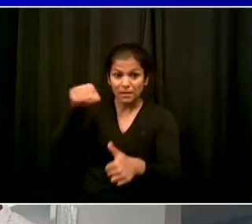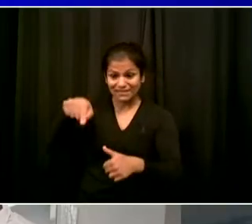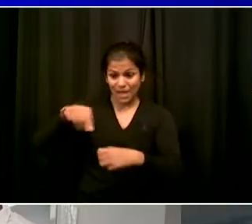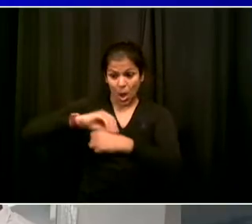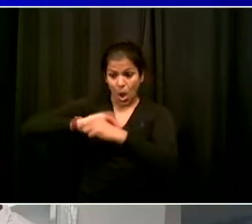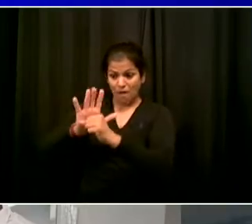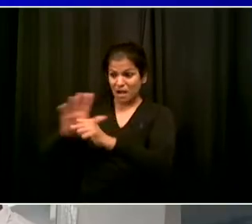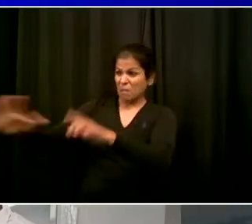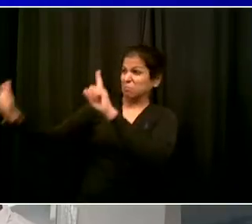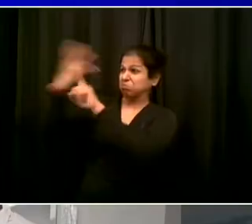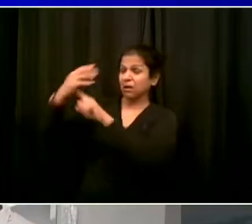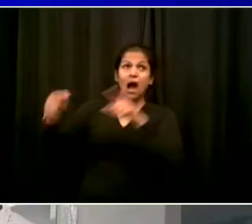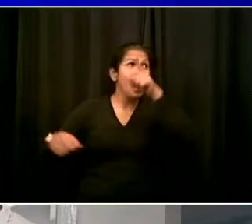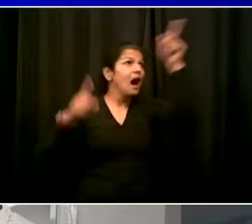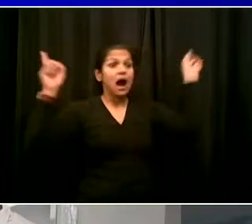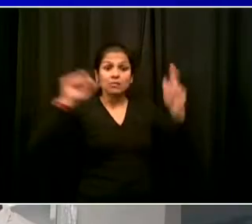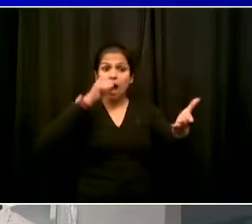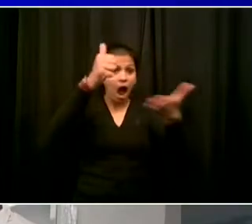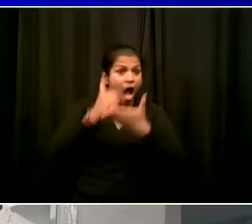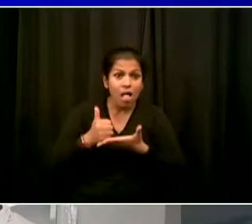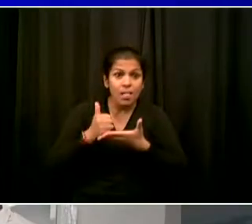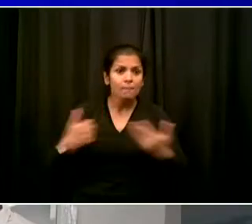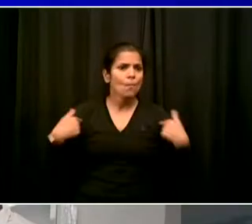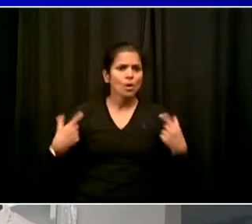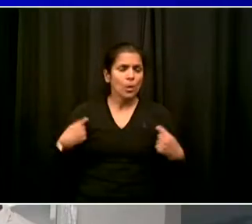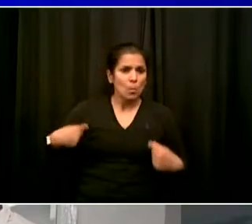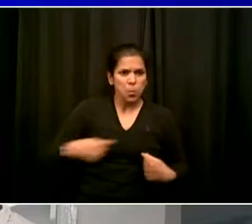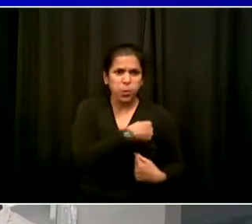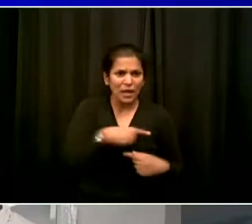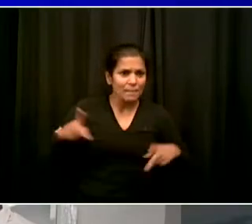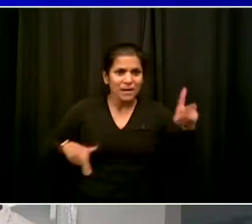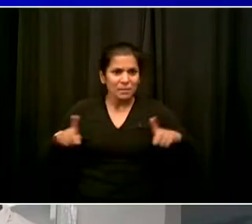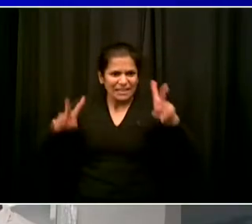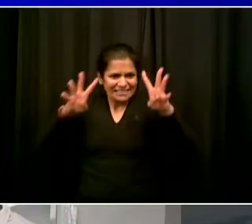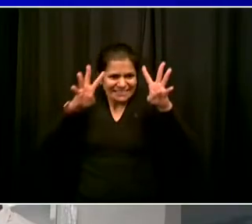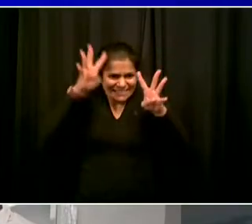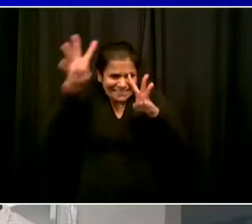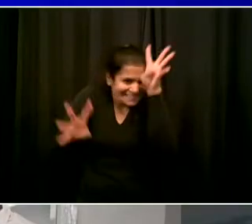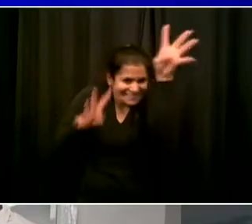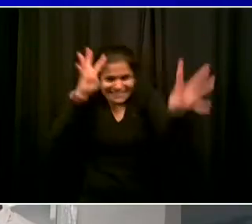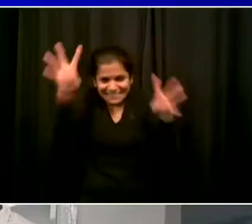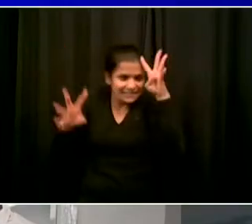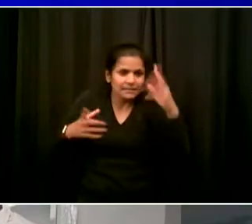TECHNOLOGY, TAKING SOME OF THE